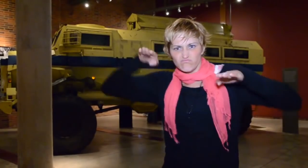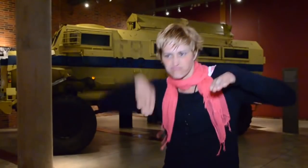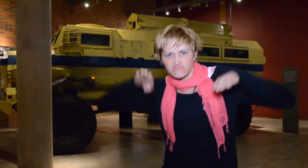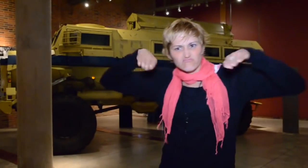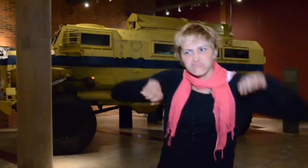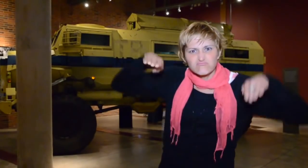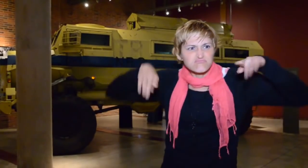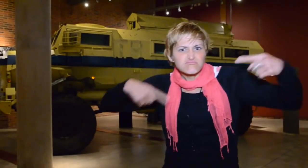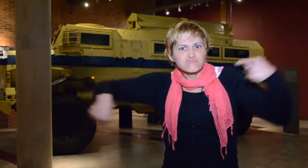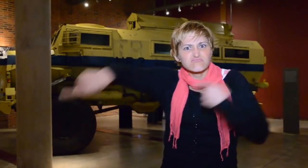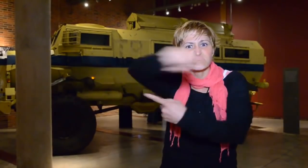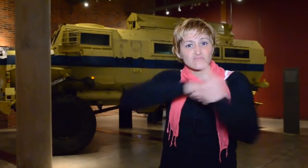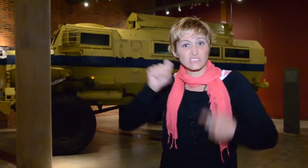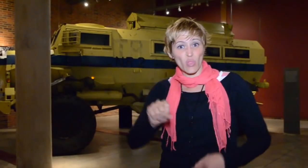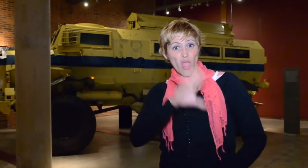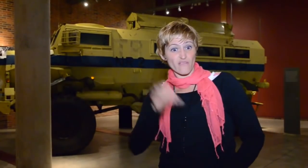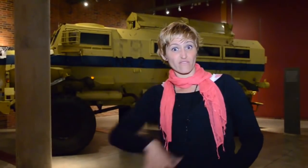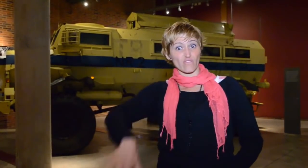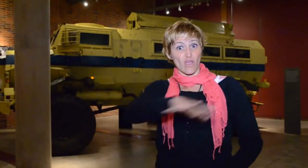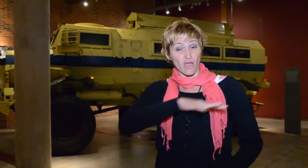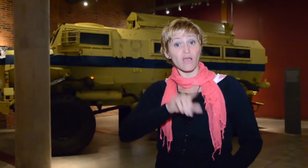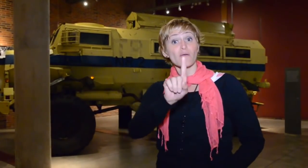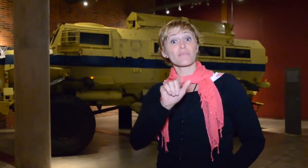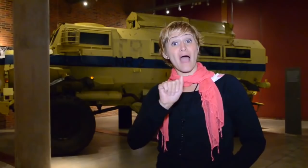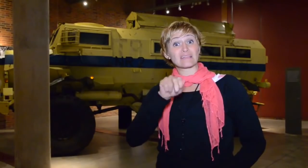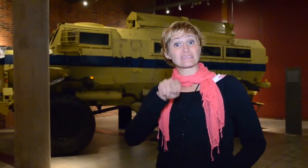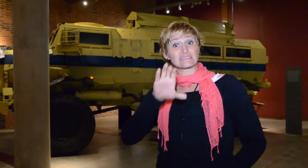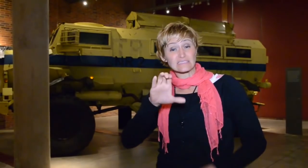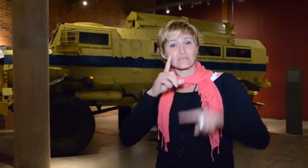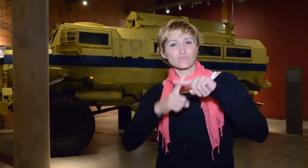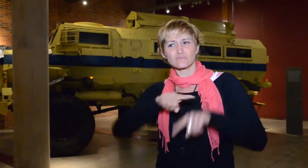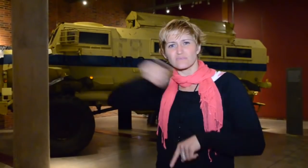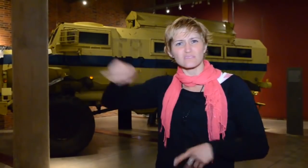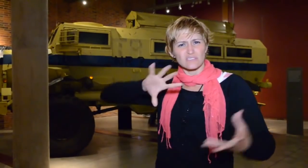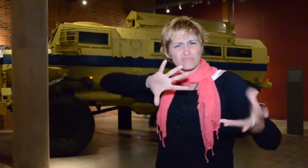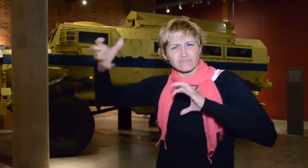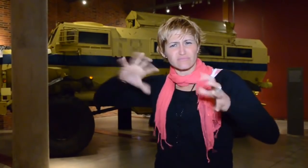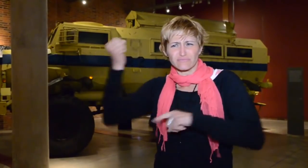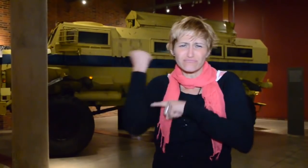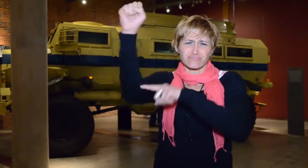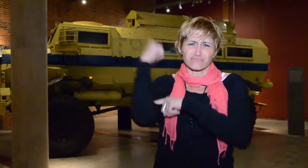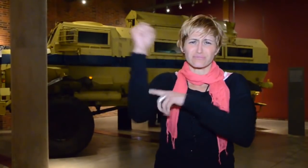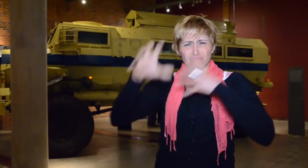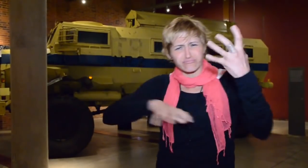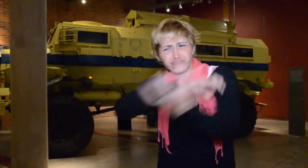Casspirs is a type of vehicle the South African government designed and built for protection against